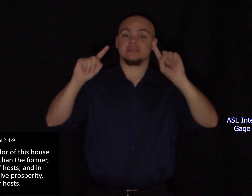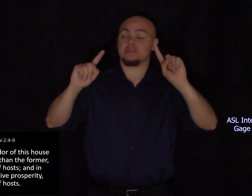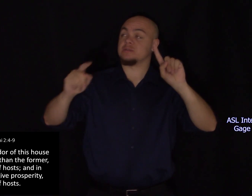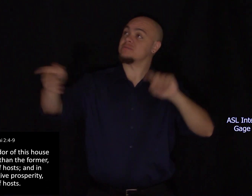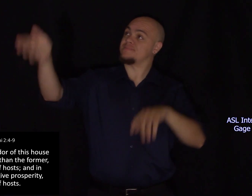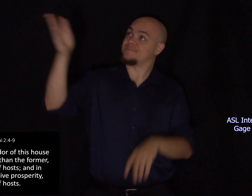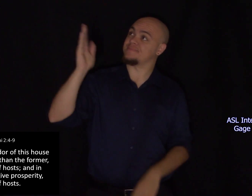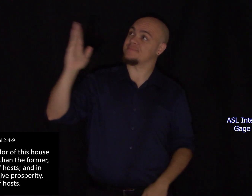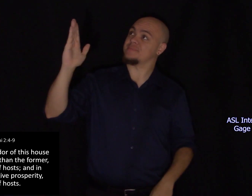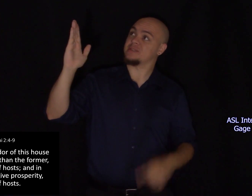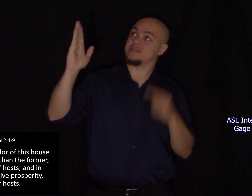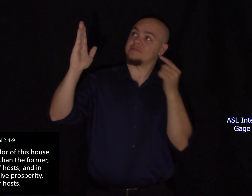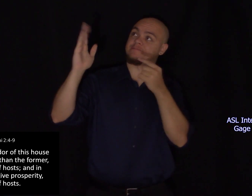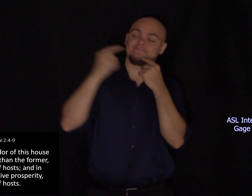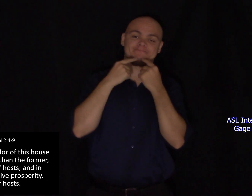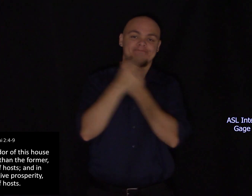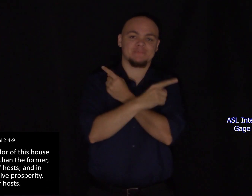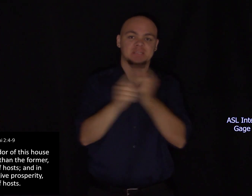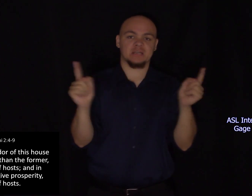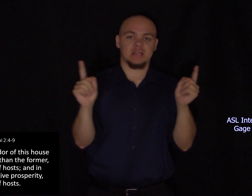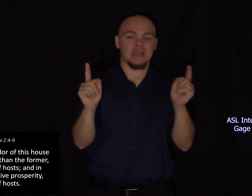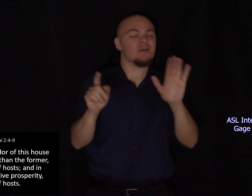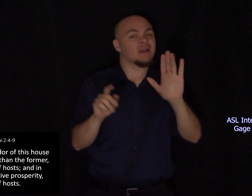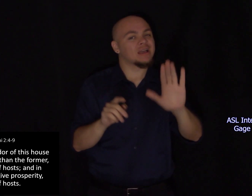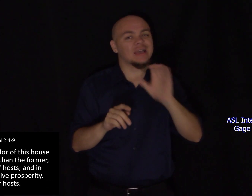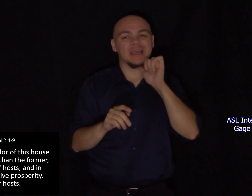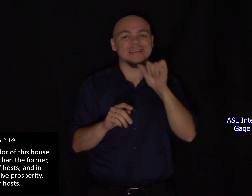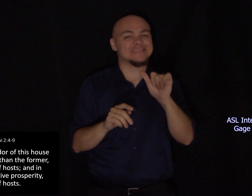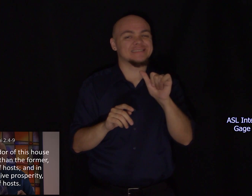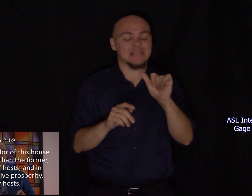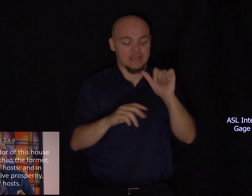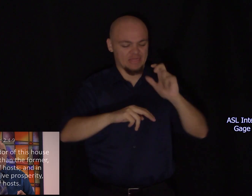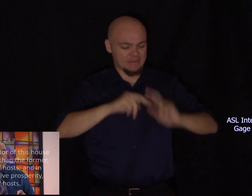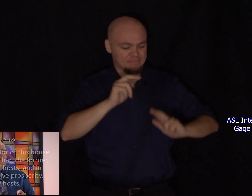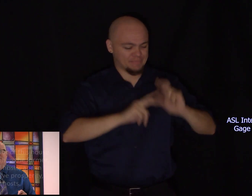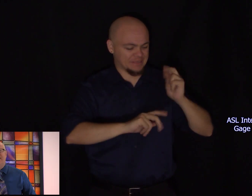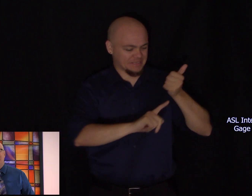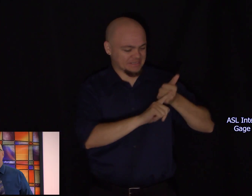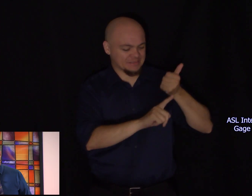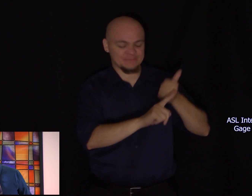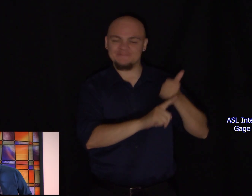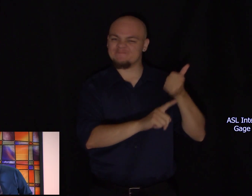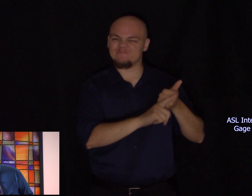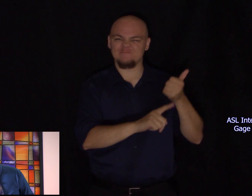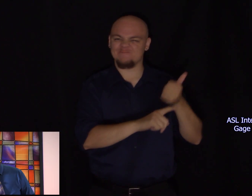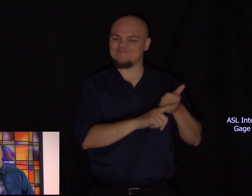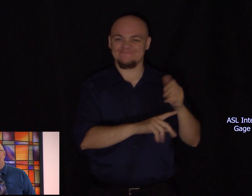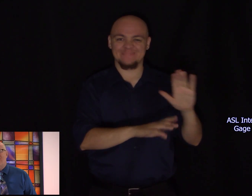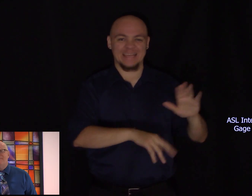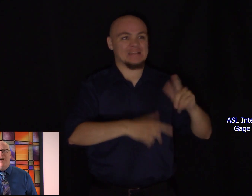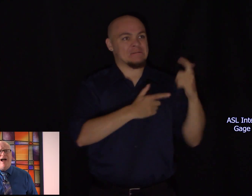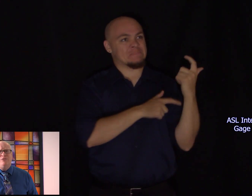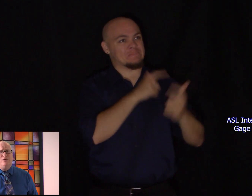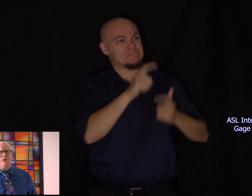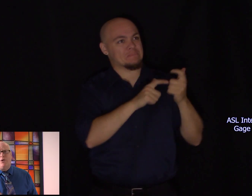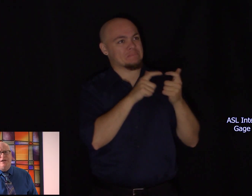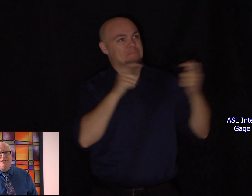prosperity says the Lord of hosts see it's not about the building it's not about how glorious